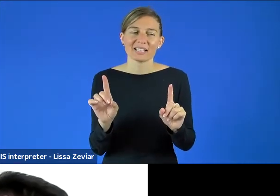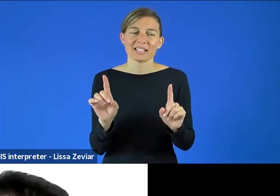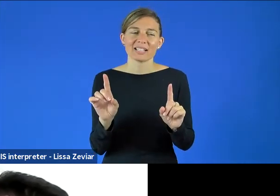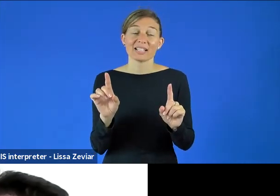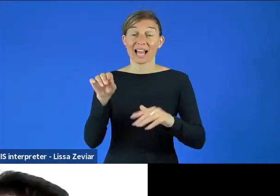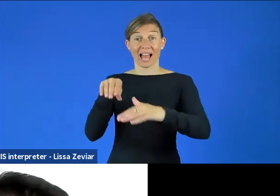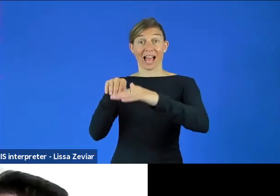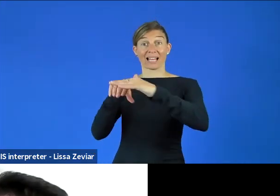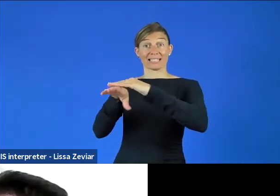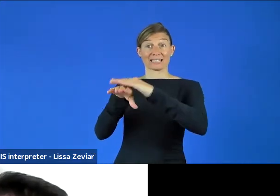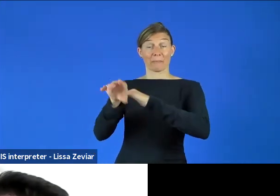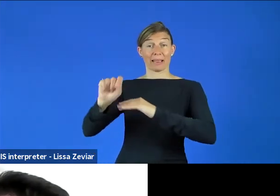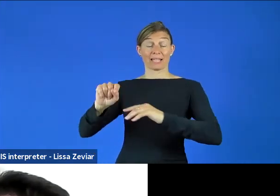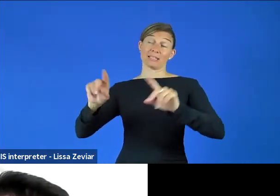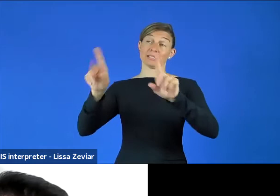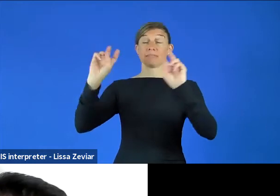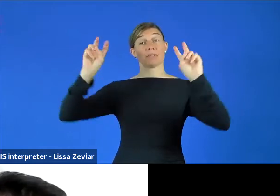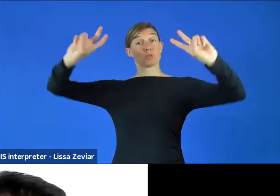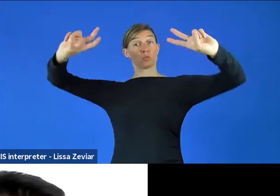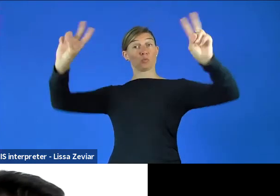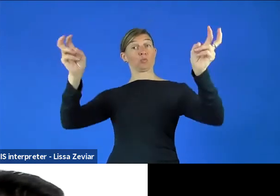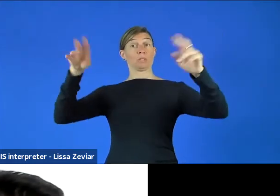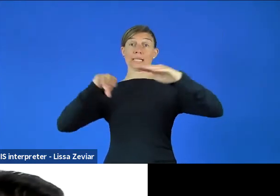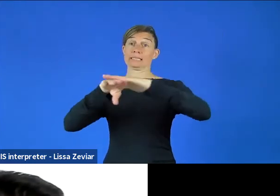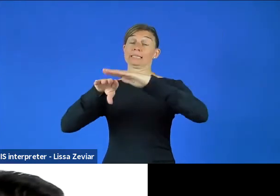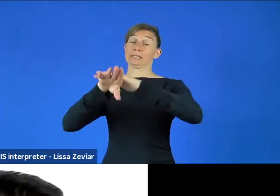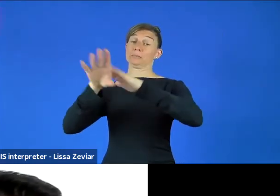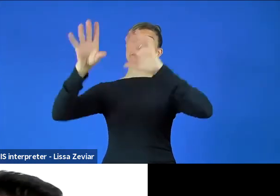it also lies the possibility for innovation